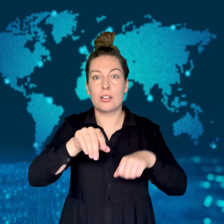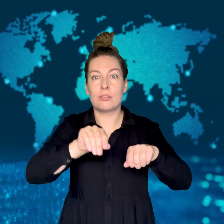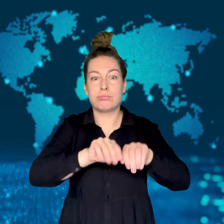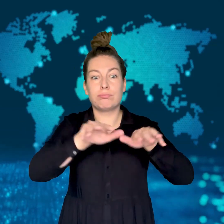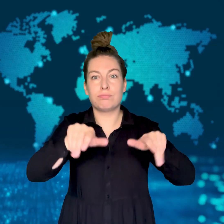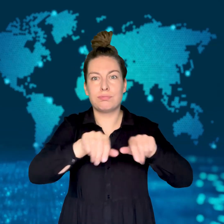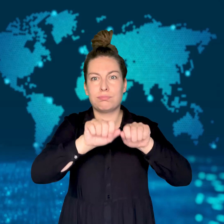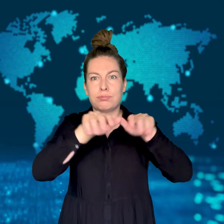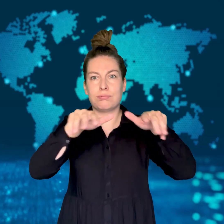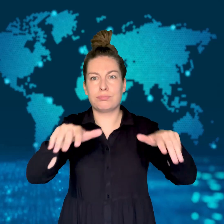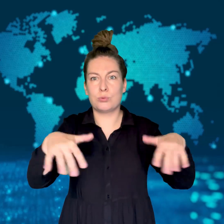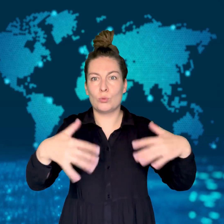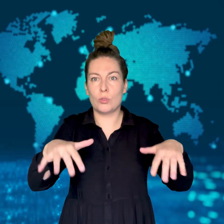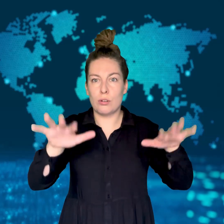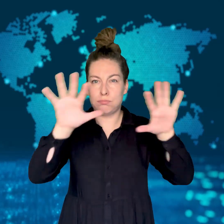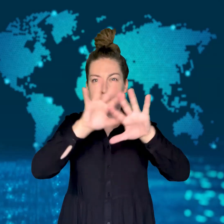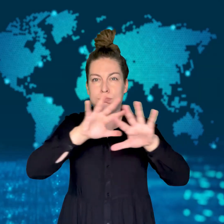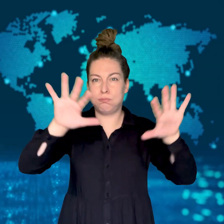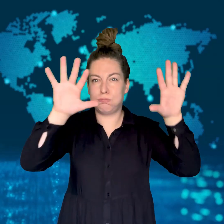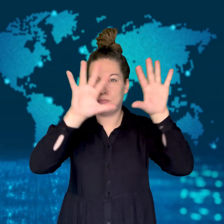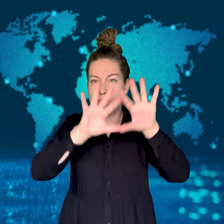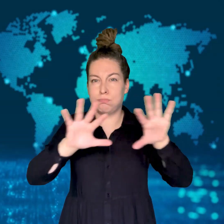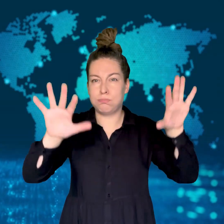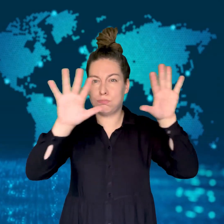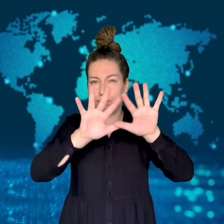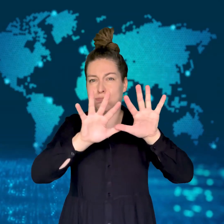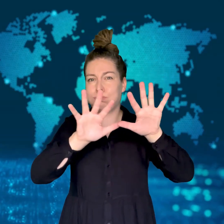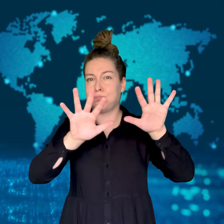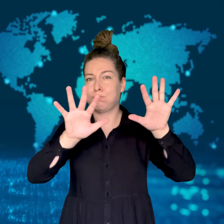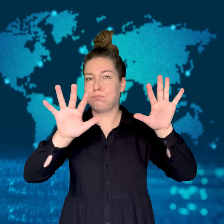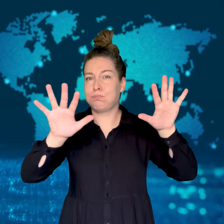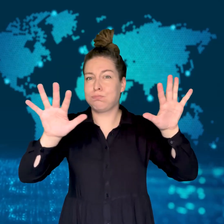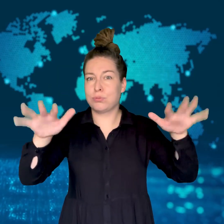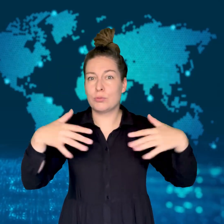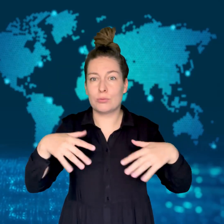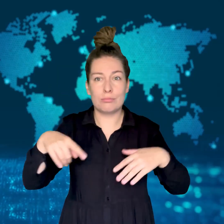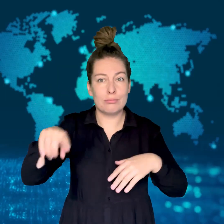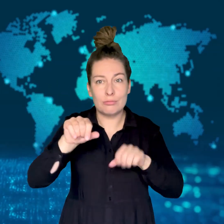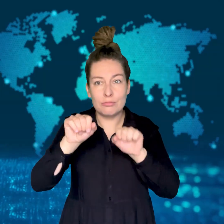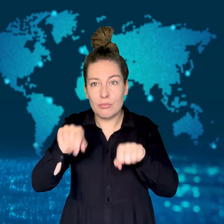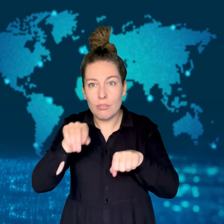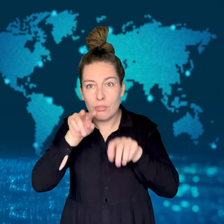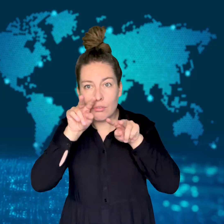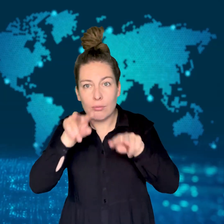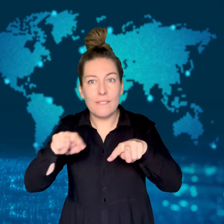Video footage showed a huge cloud of smoke.